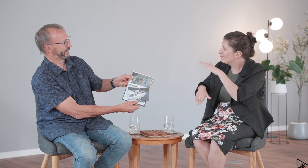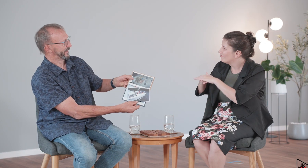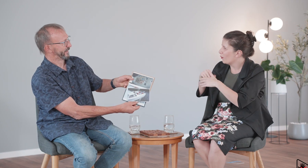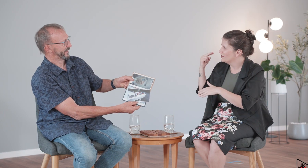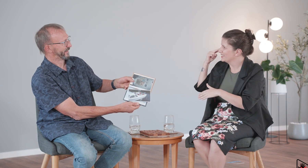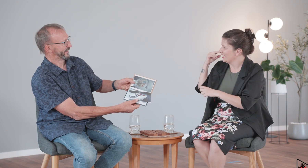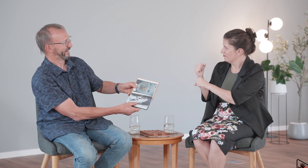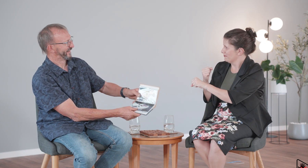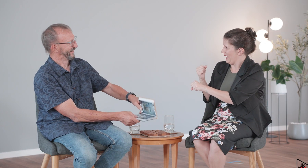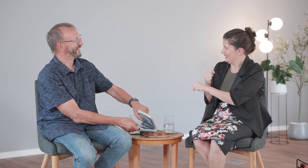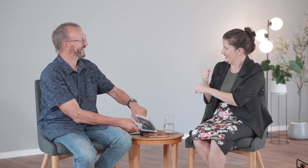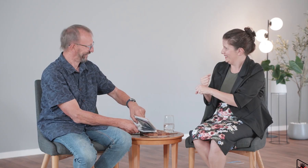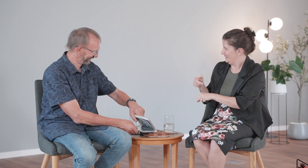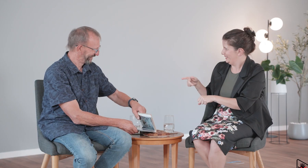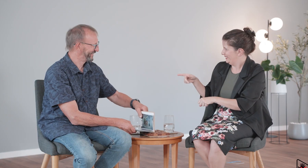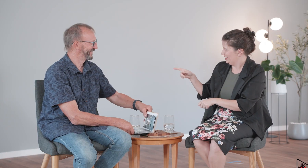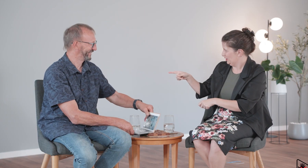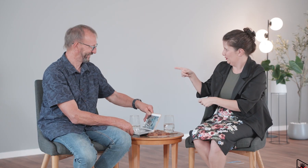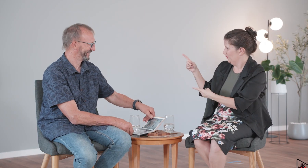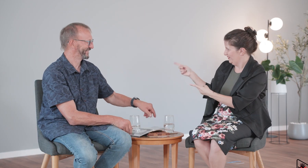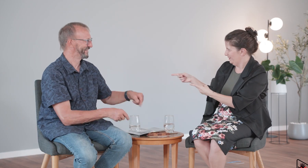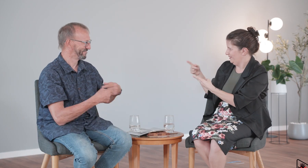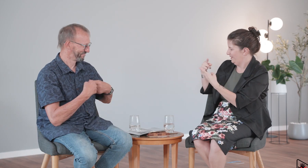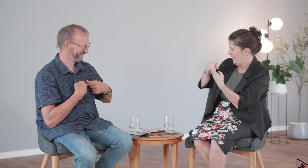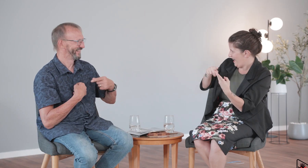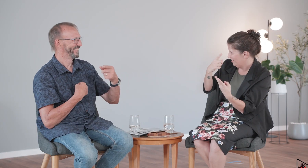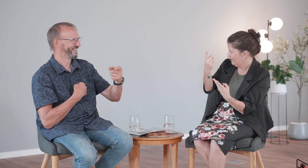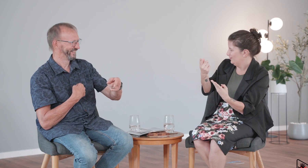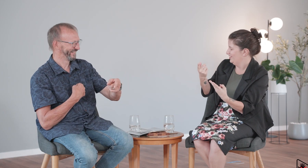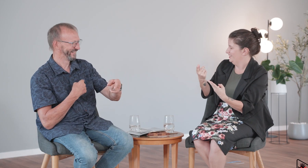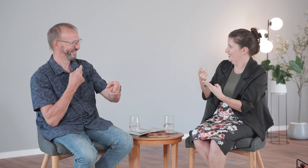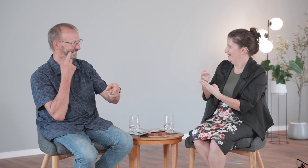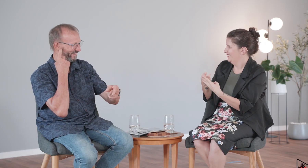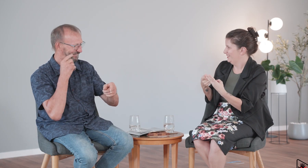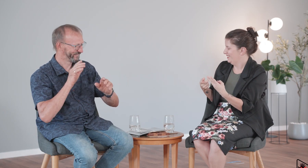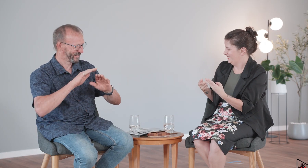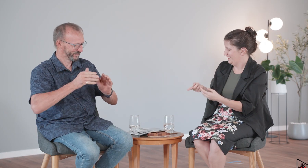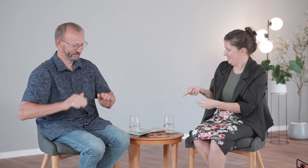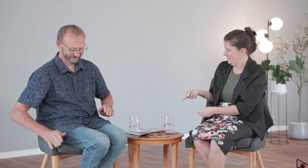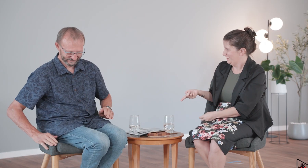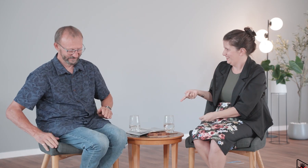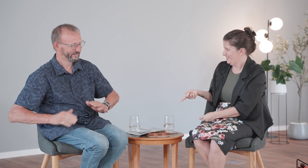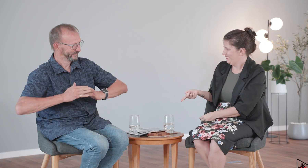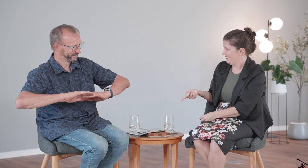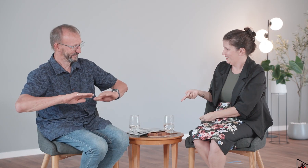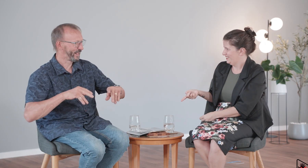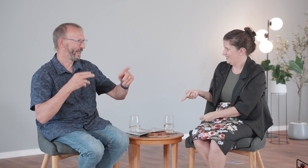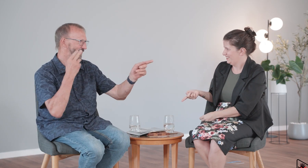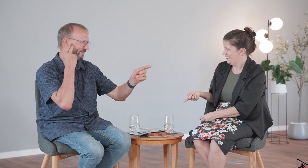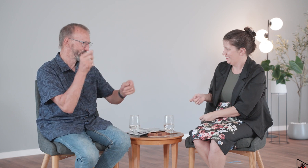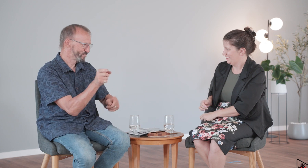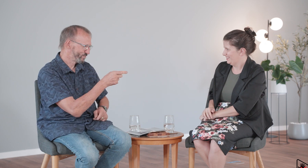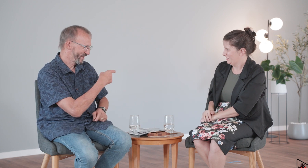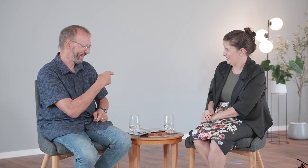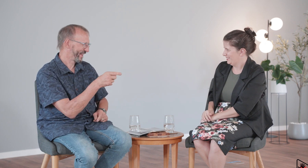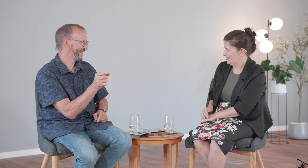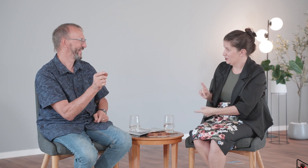stark white. And so it was completely made by Deaf people, wasn't it? Yeah. The upholsterer,